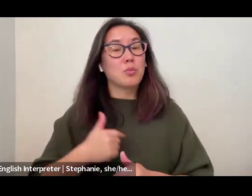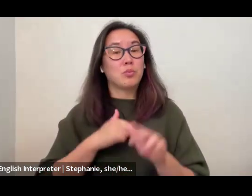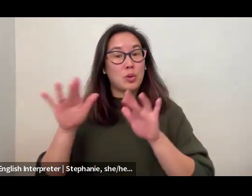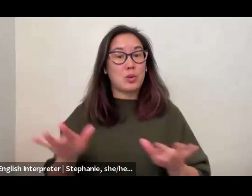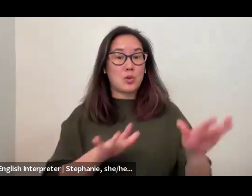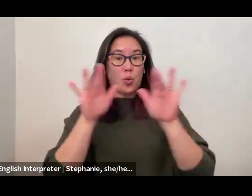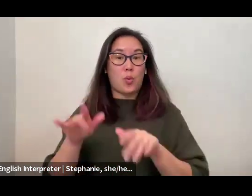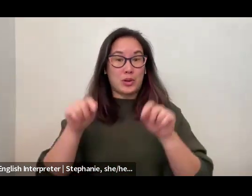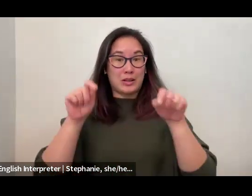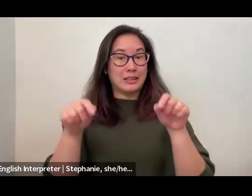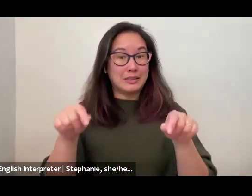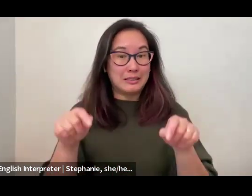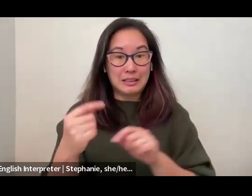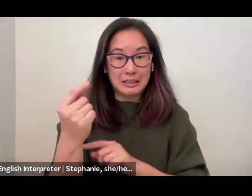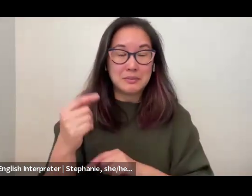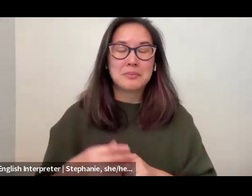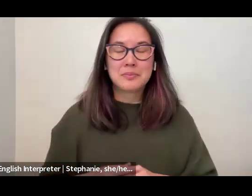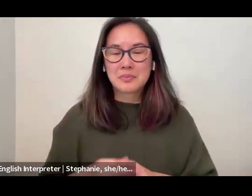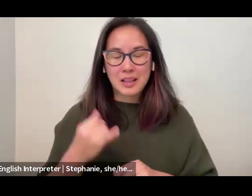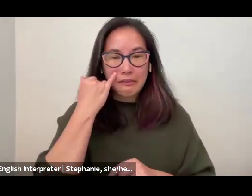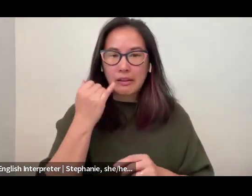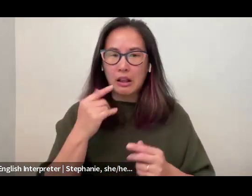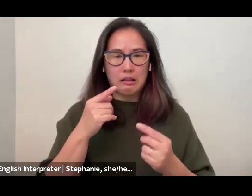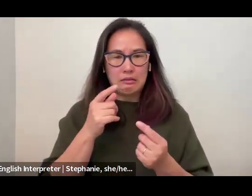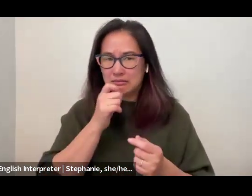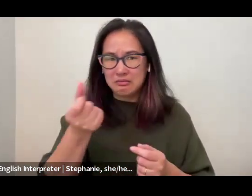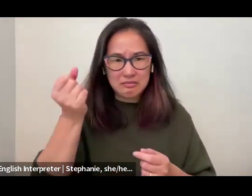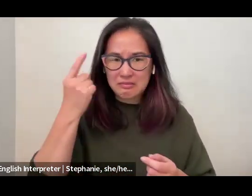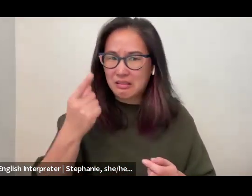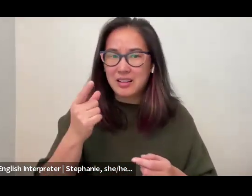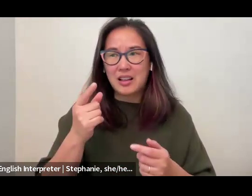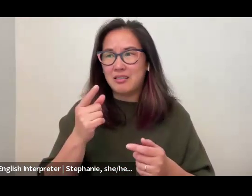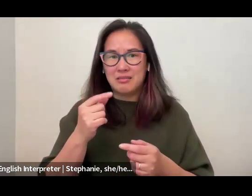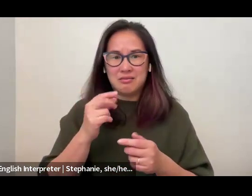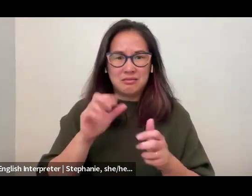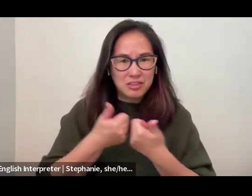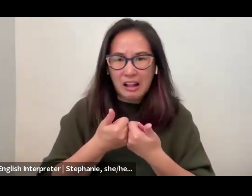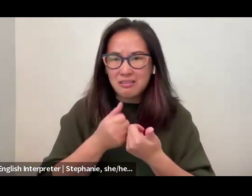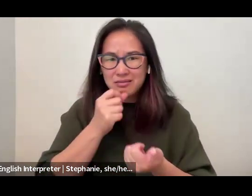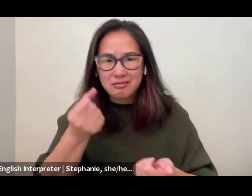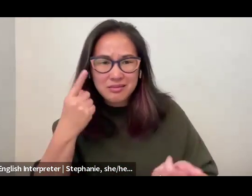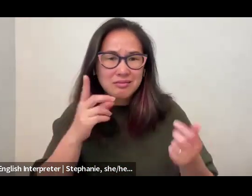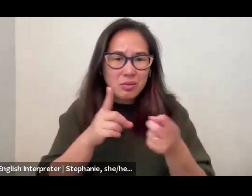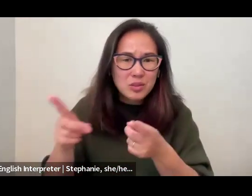So, if you're finding it hard to follow along or figure out what's comfortable, you can always come back to this and do it again.